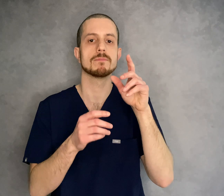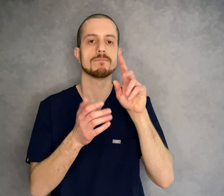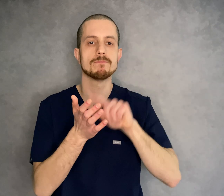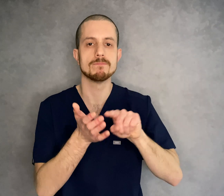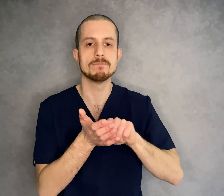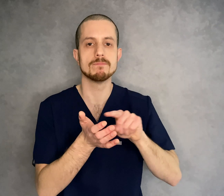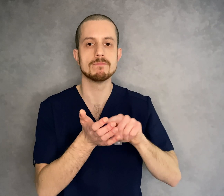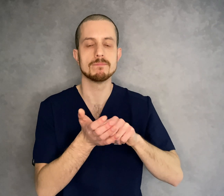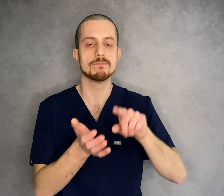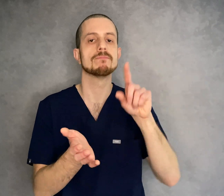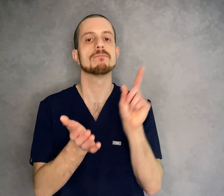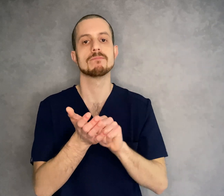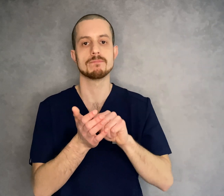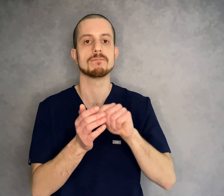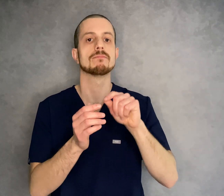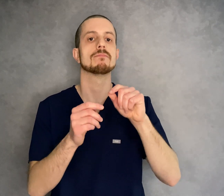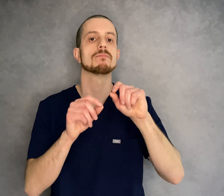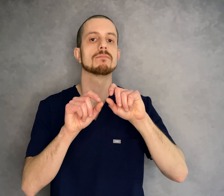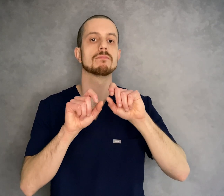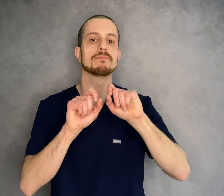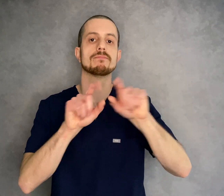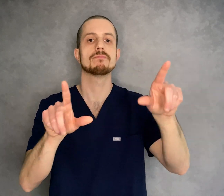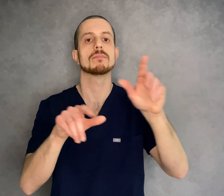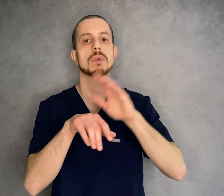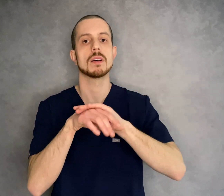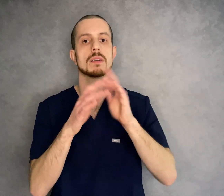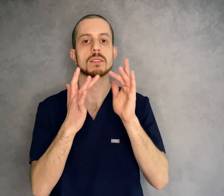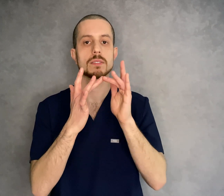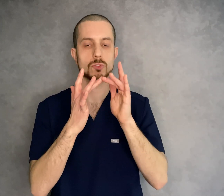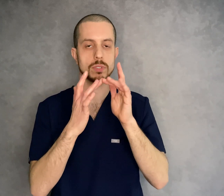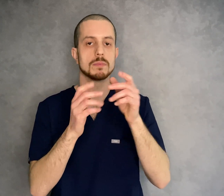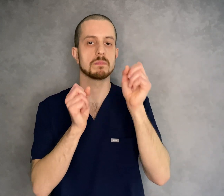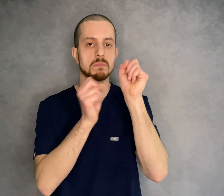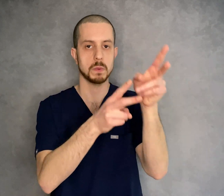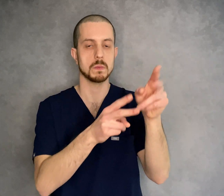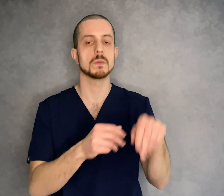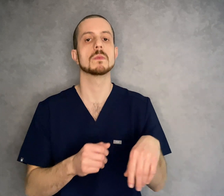They investigated this issue and shared their findings to the general public on the internet.